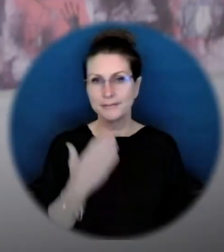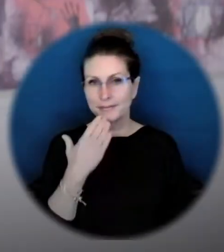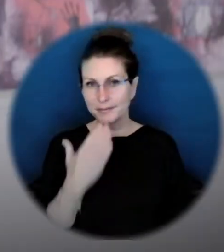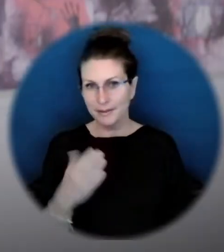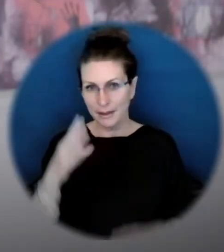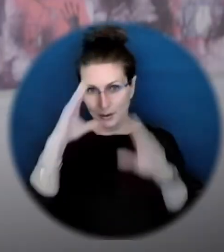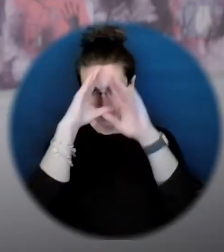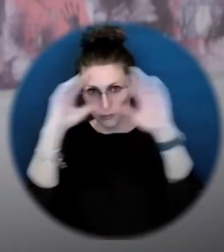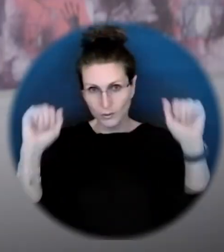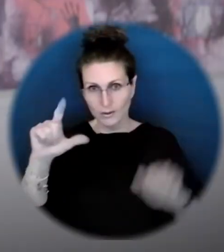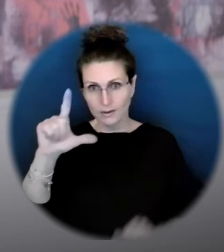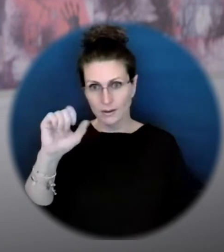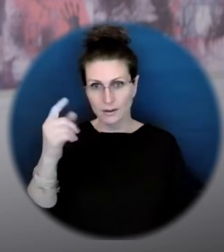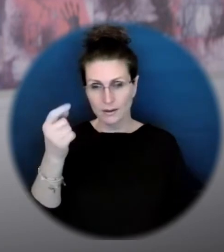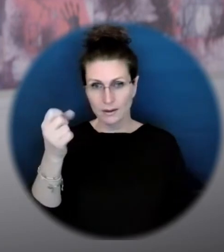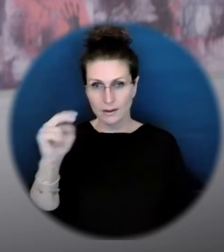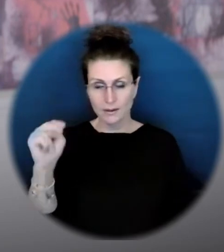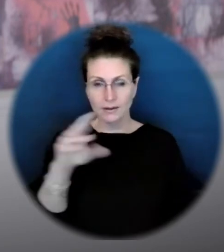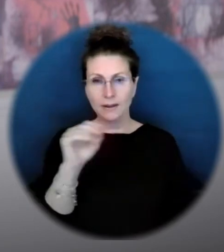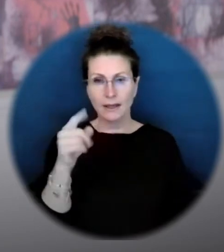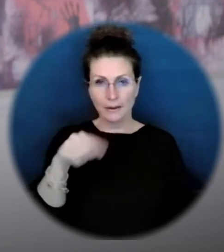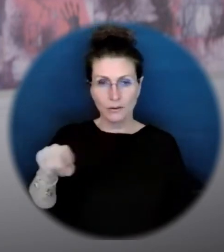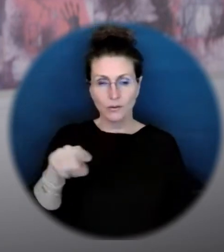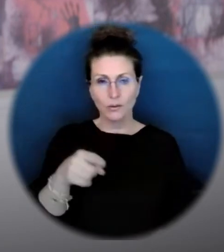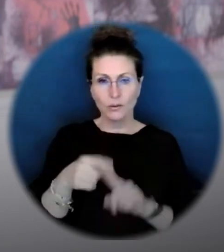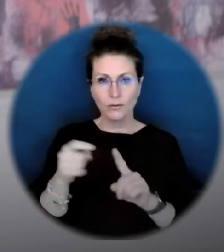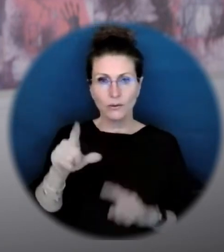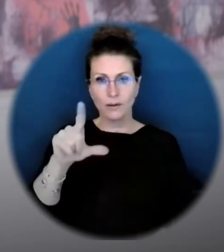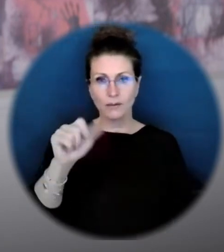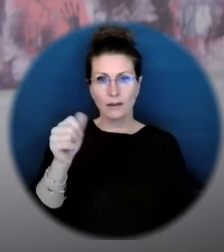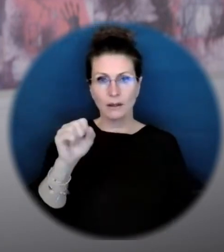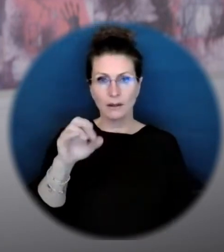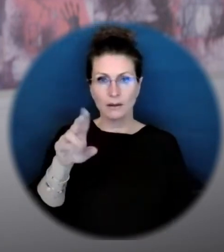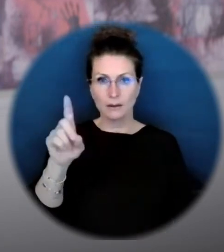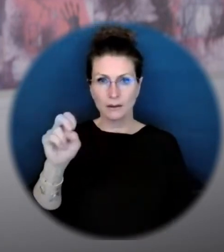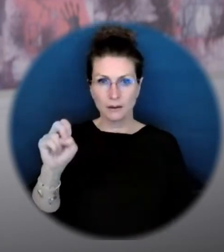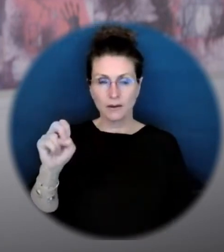Thank you, president Lenton. And those from the Lassonde School of Engineering